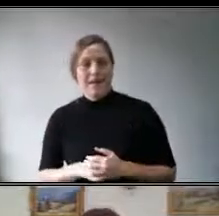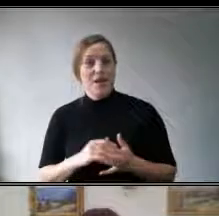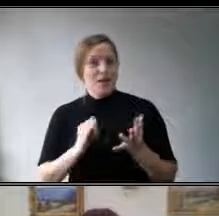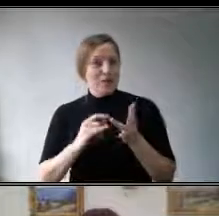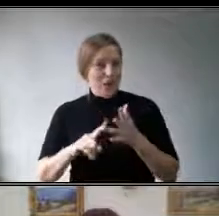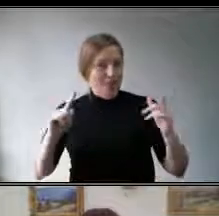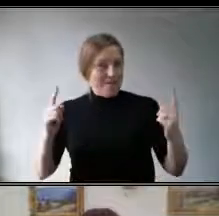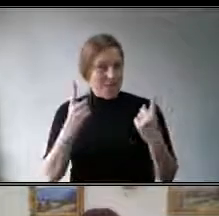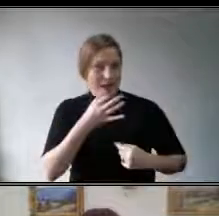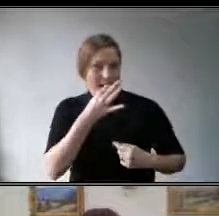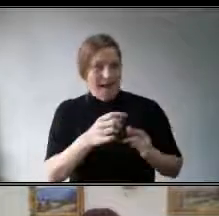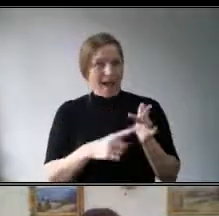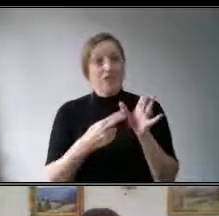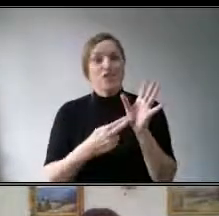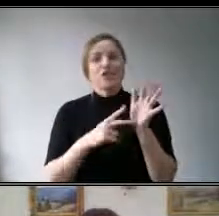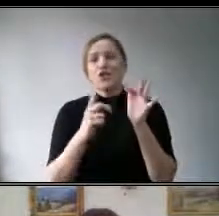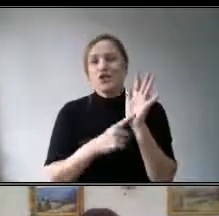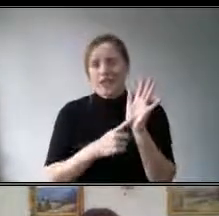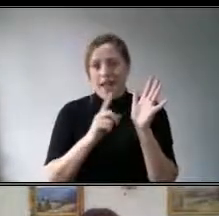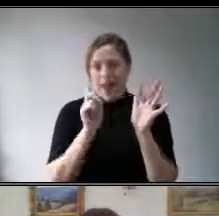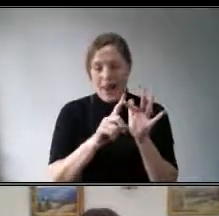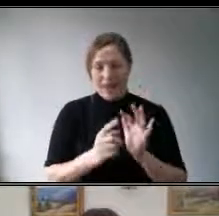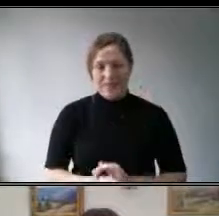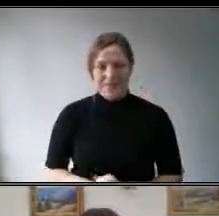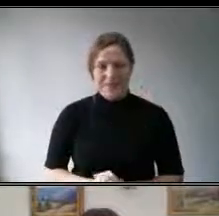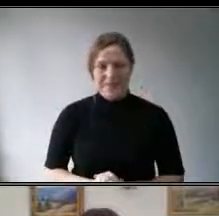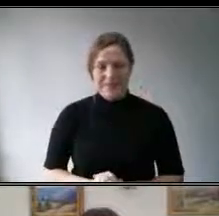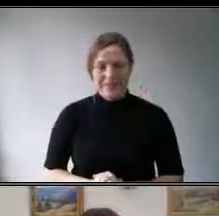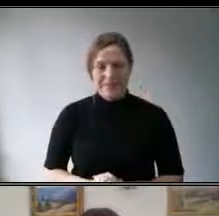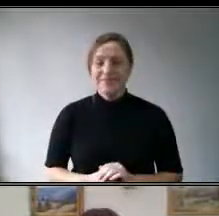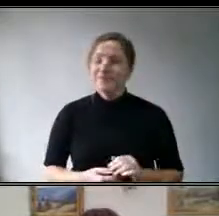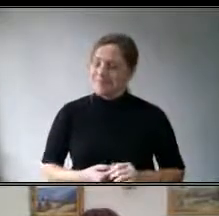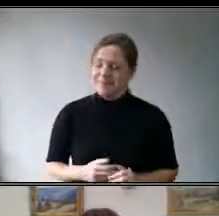hello um i'd also just want to start by acknowledging the gadigal people of